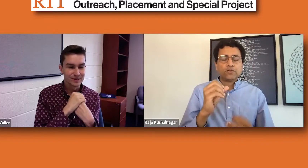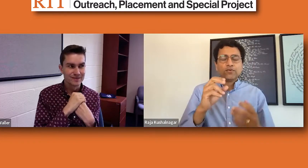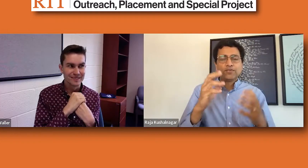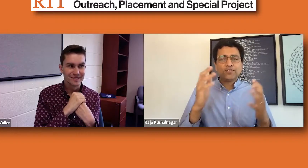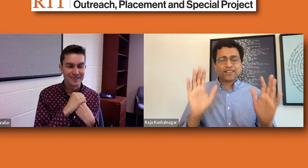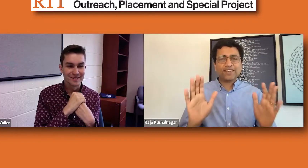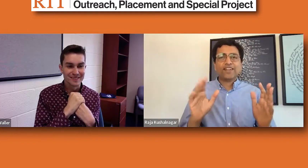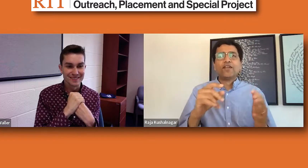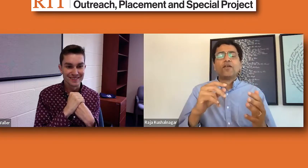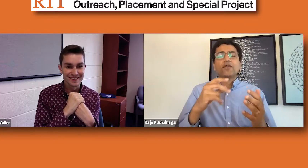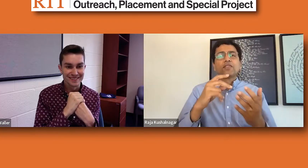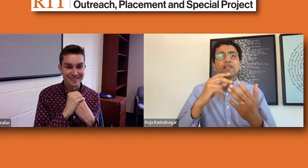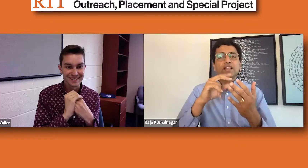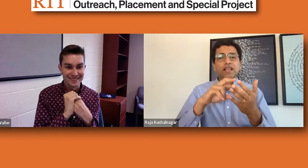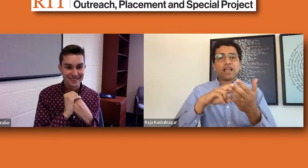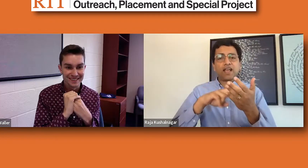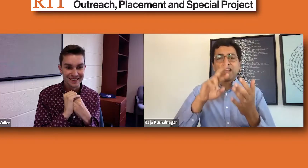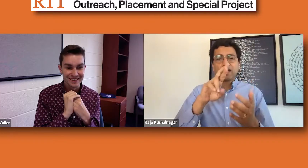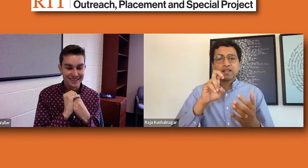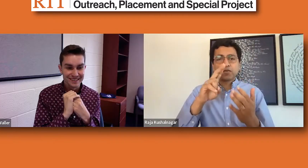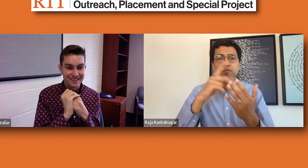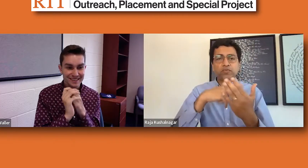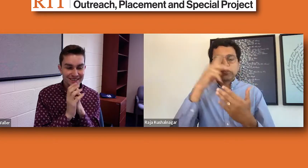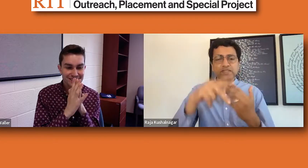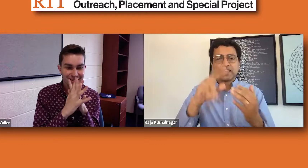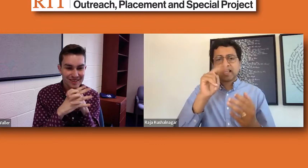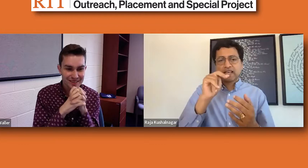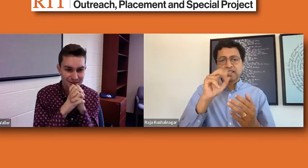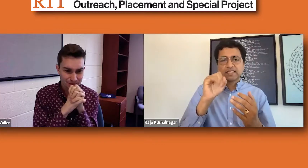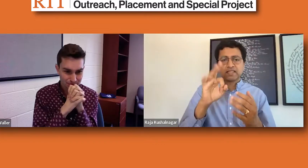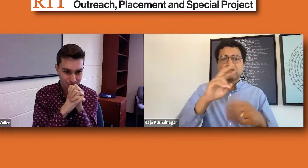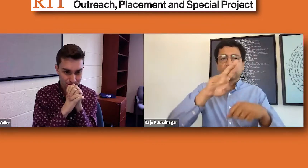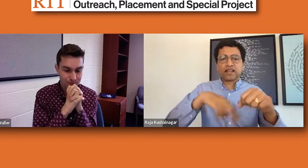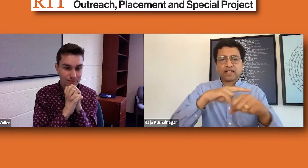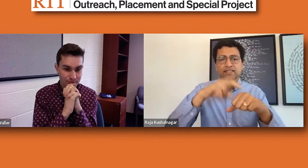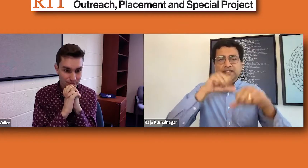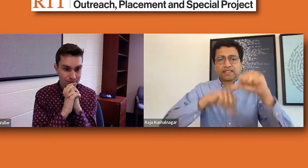summer research program? Sure.